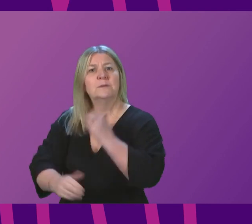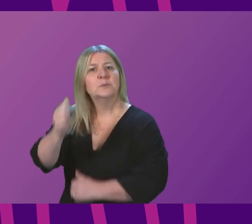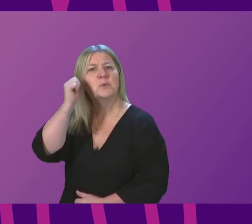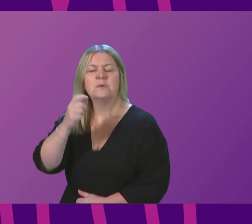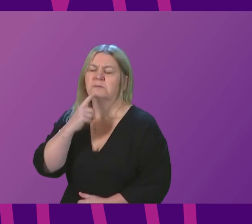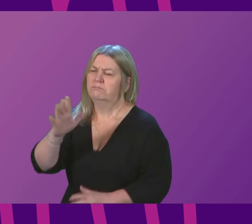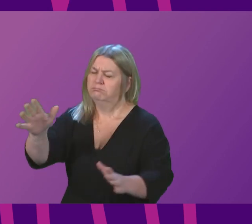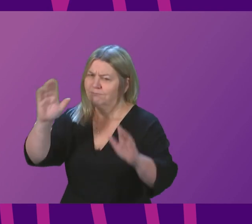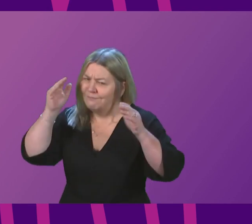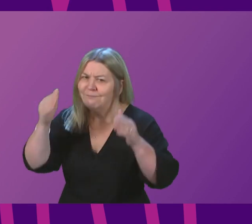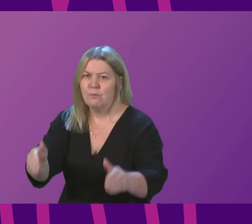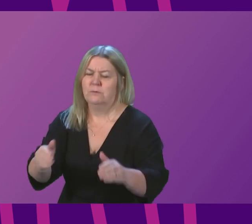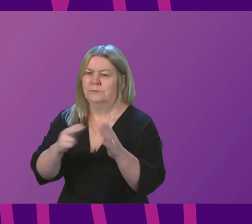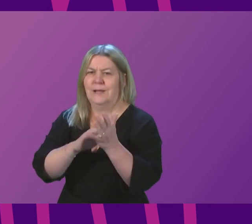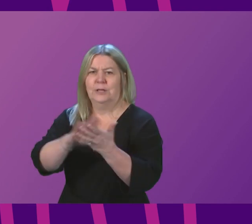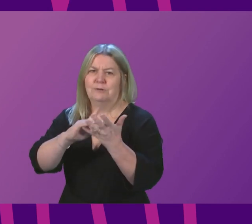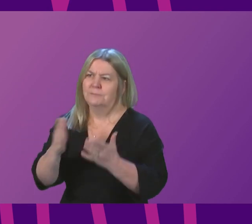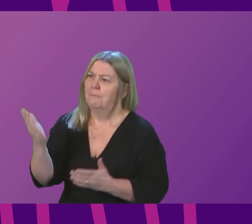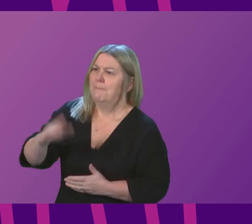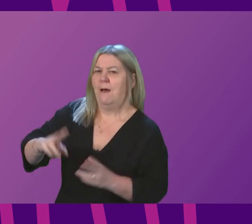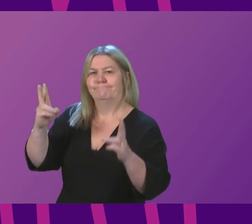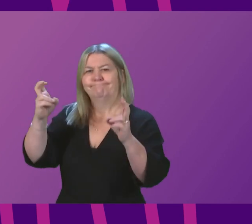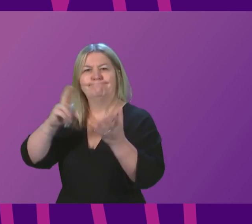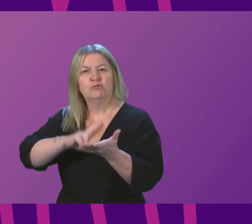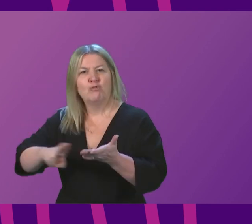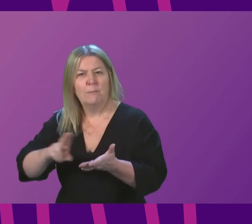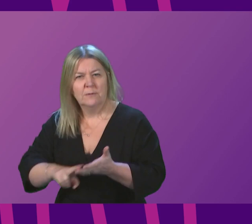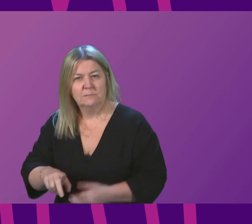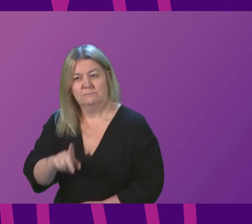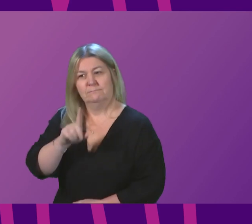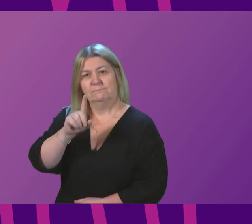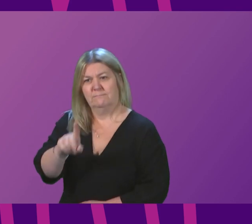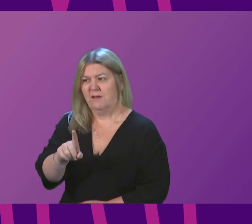Today, however, almost two years into the pandemic, things are getting worse, not better.